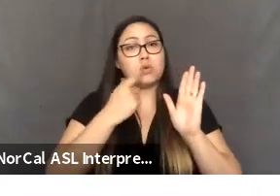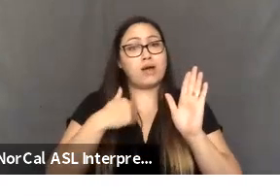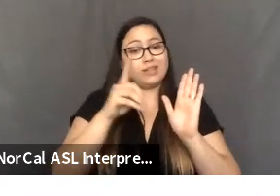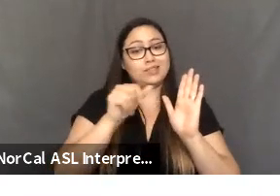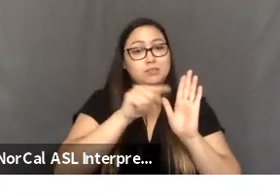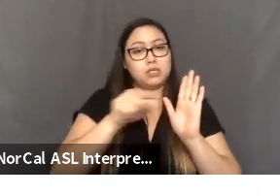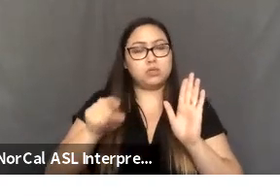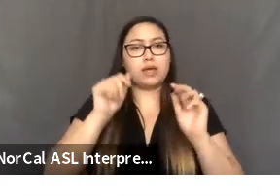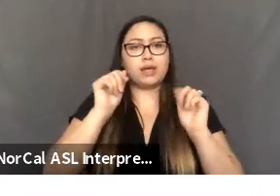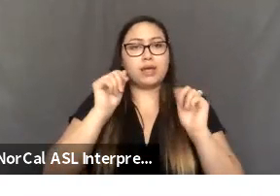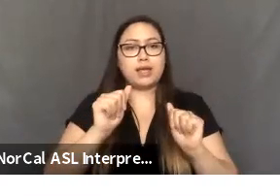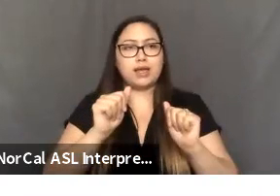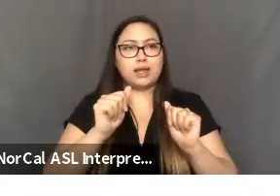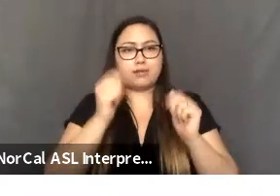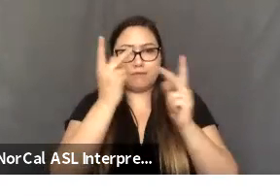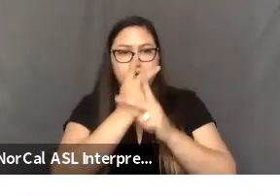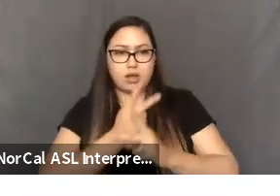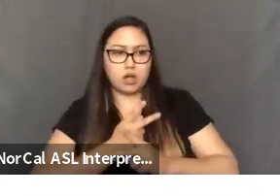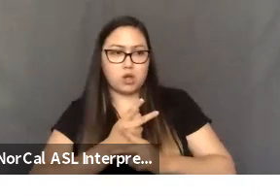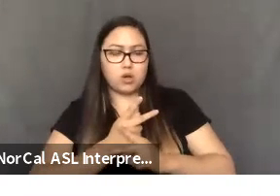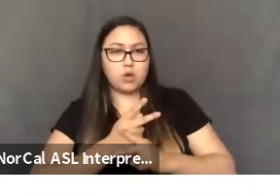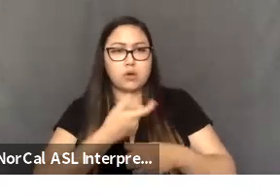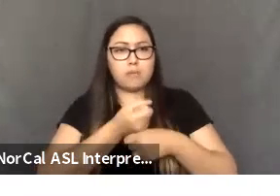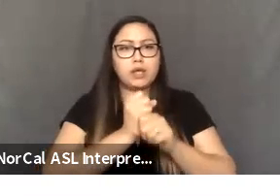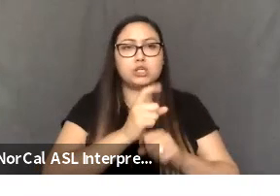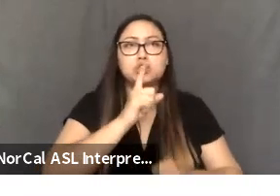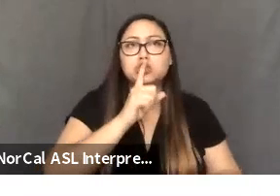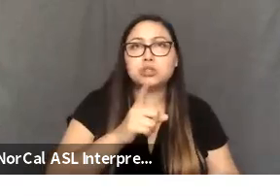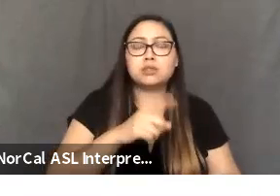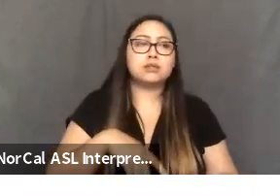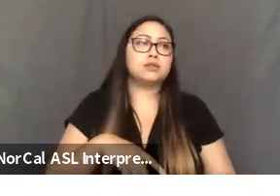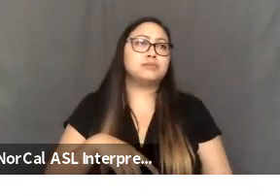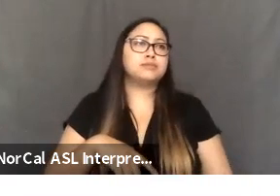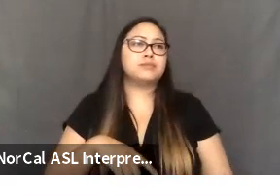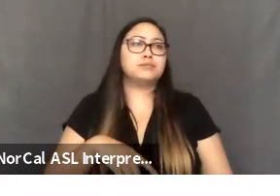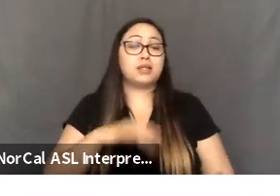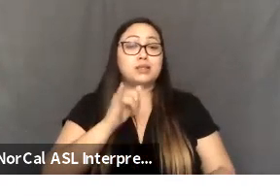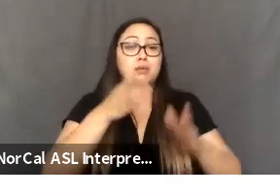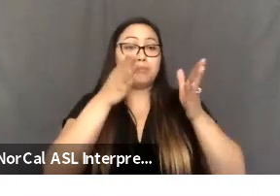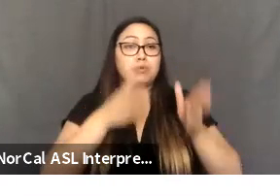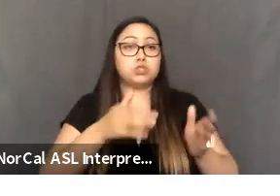the effect of these initiatives. So making sure that the individuals with disabilities in their